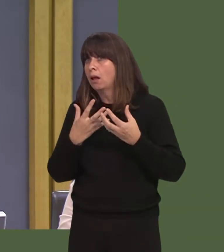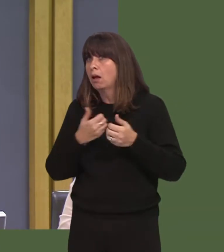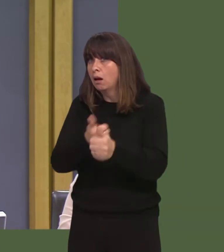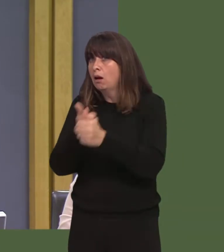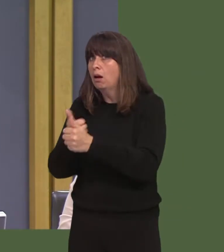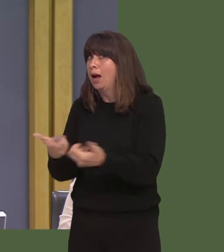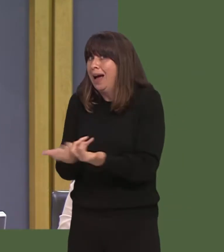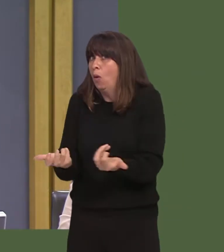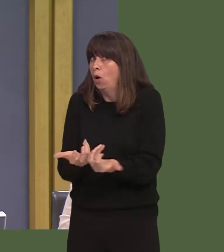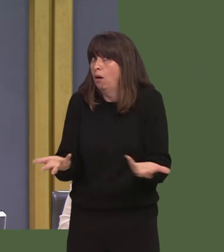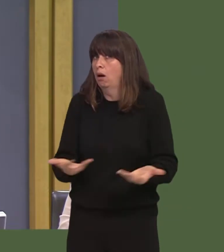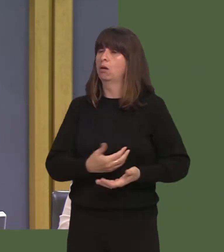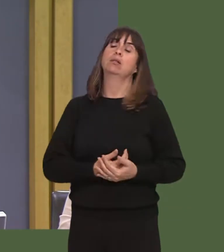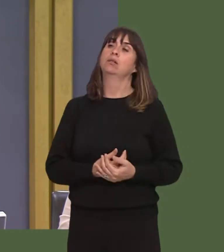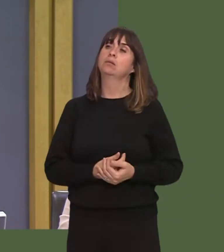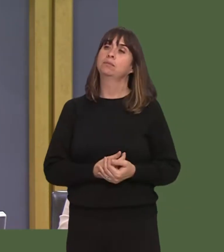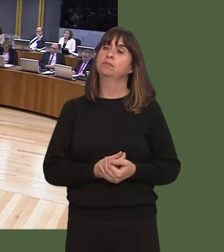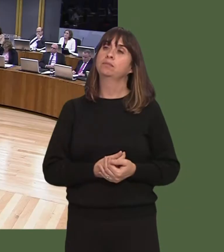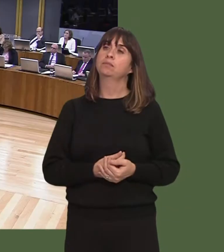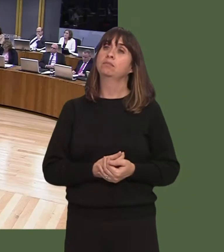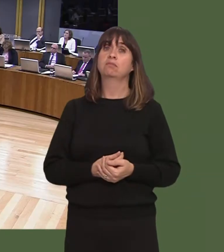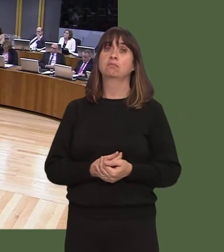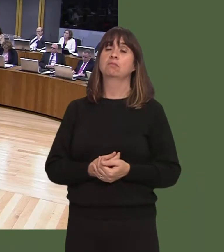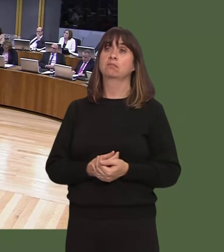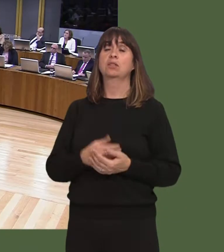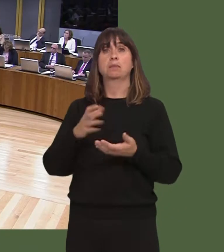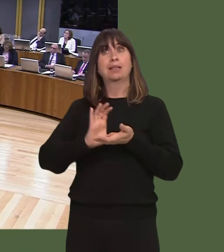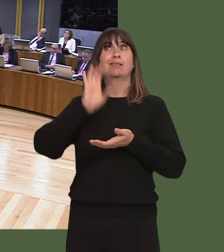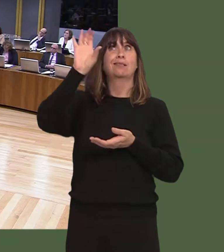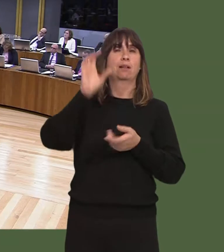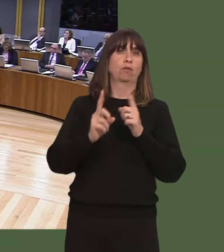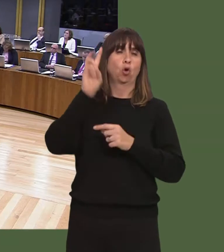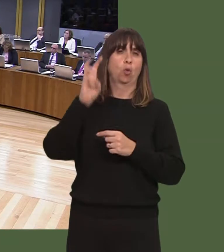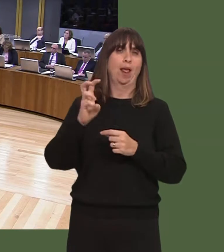Carwyn Jones AM: Specific funding has been targeted for north Wales, and, in particular,